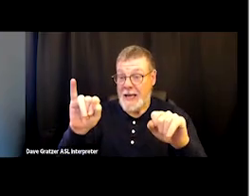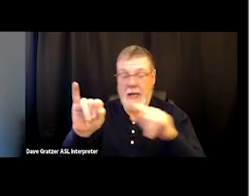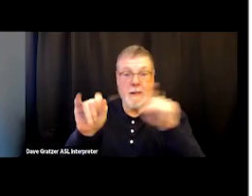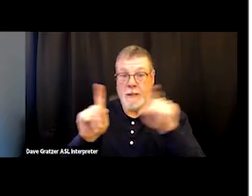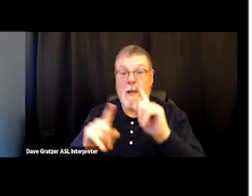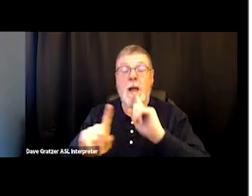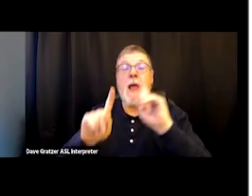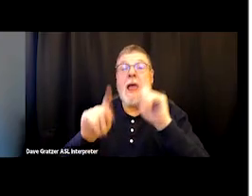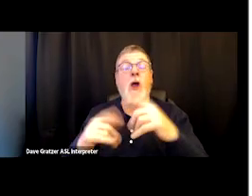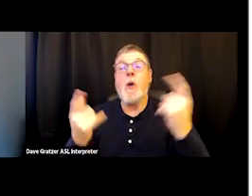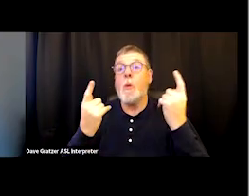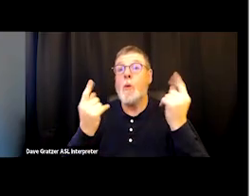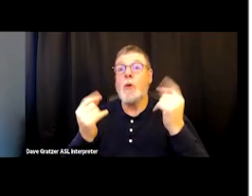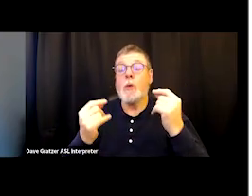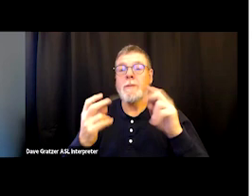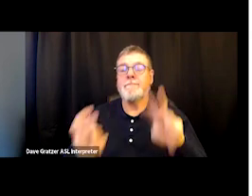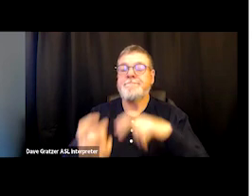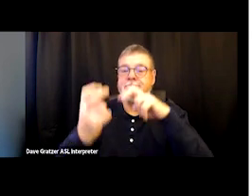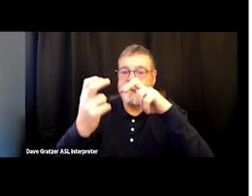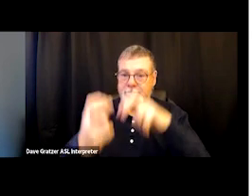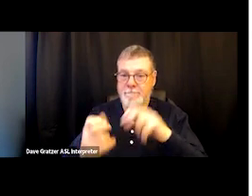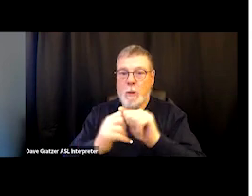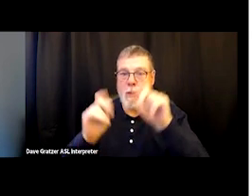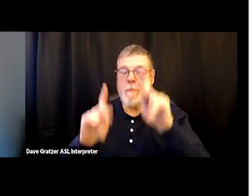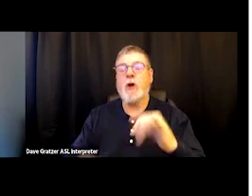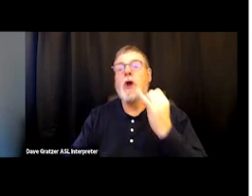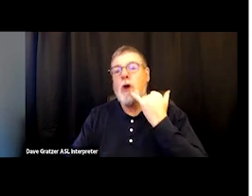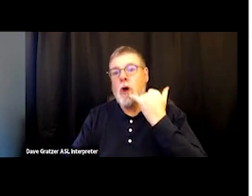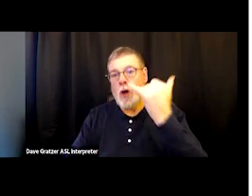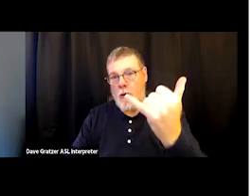it might be best to actually just sit with your applicant and call Social Security to find out.